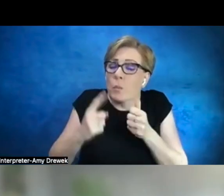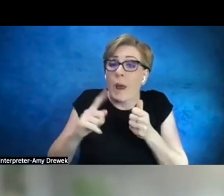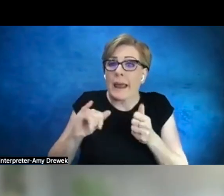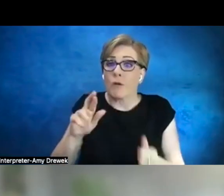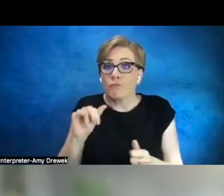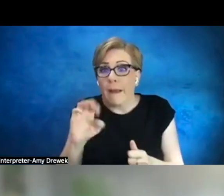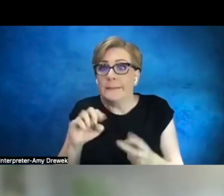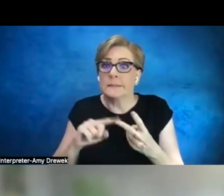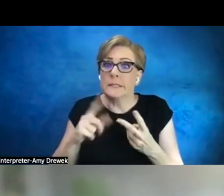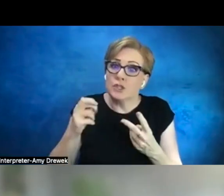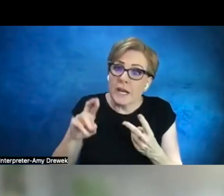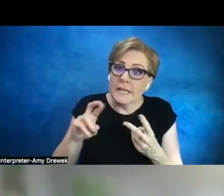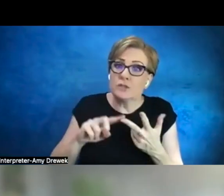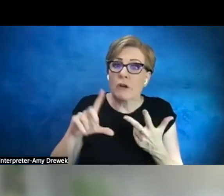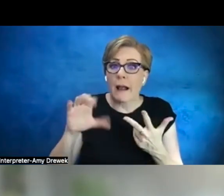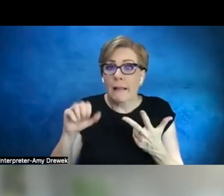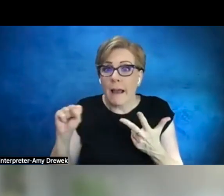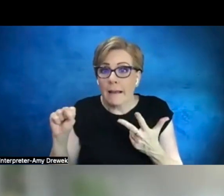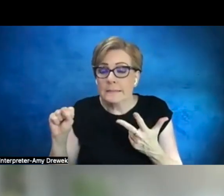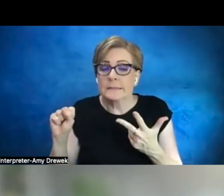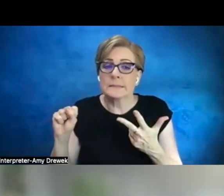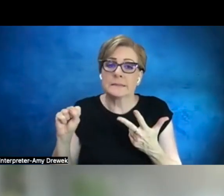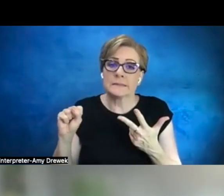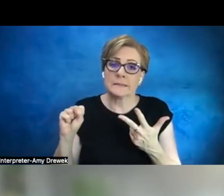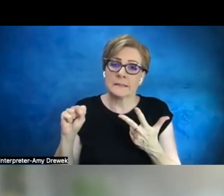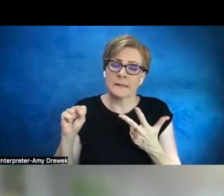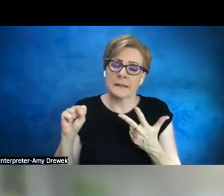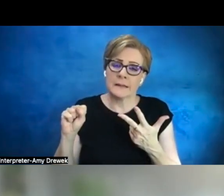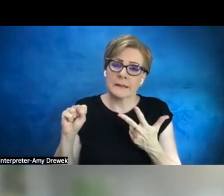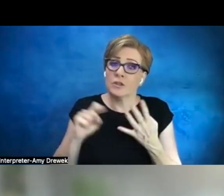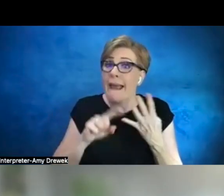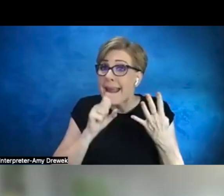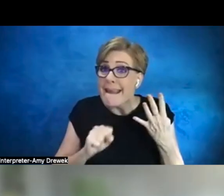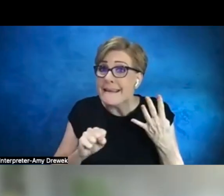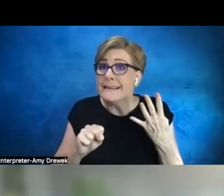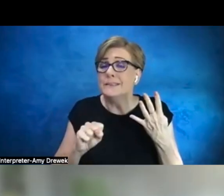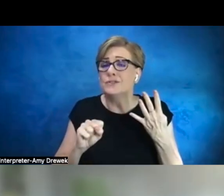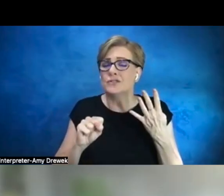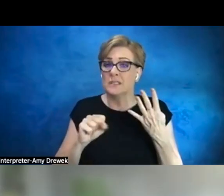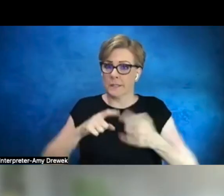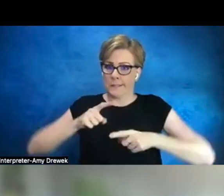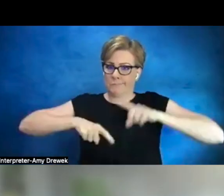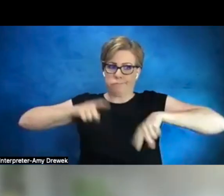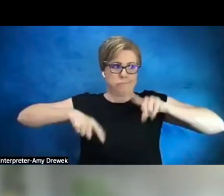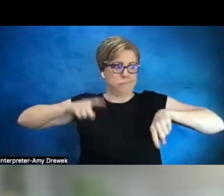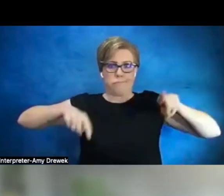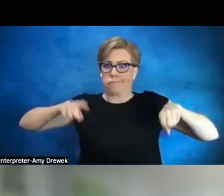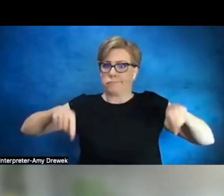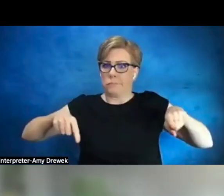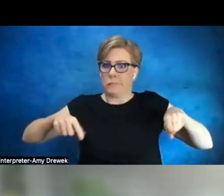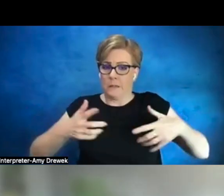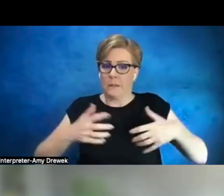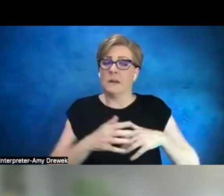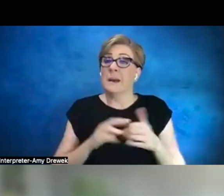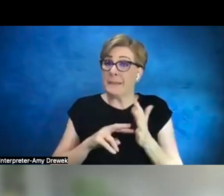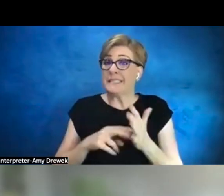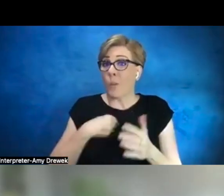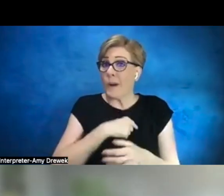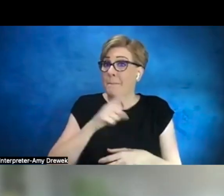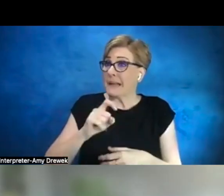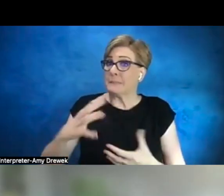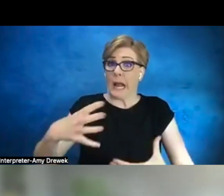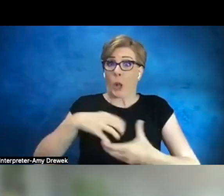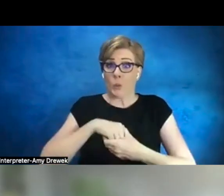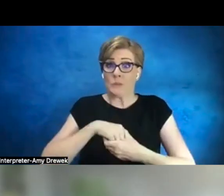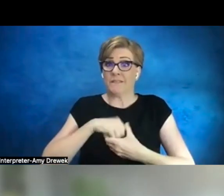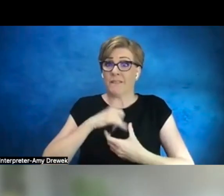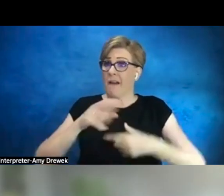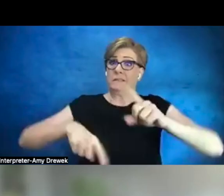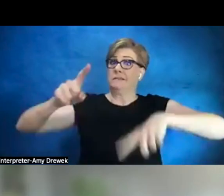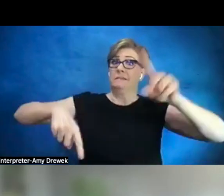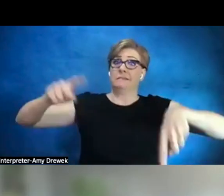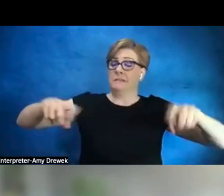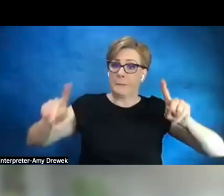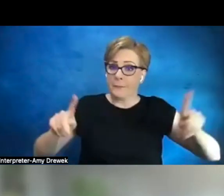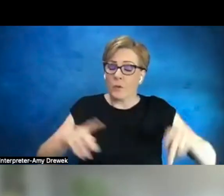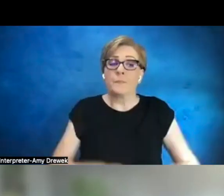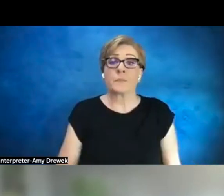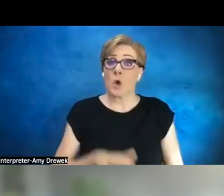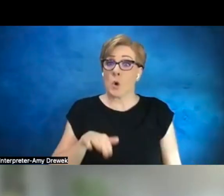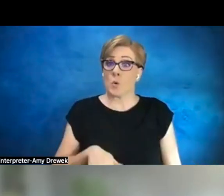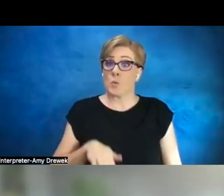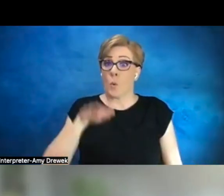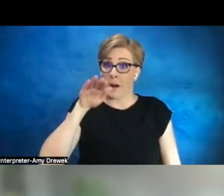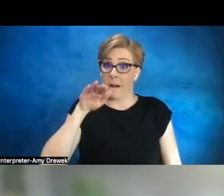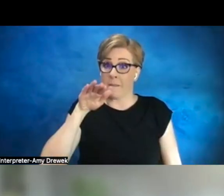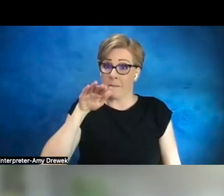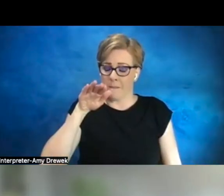class, age. So like, we have to be very inclusive, and growing up, I was a person who